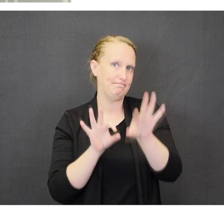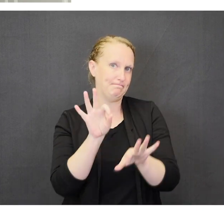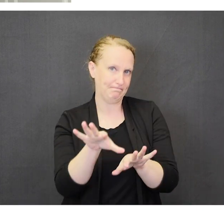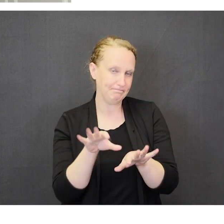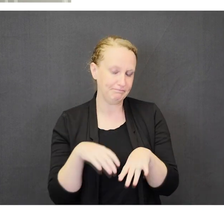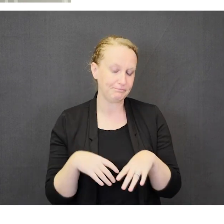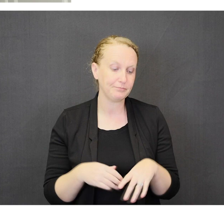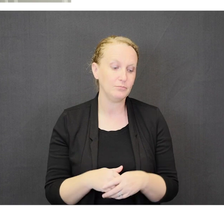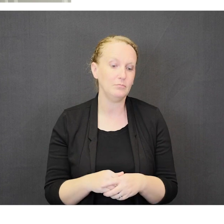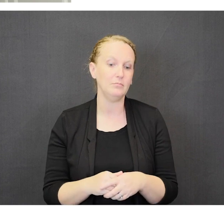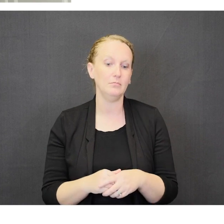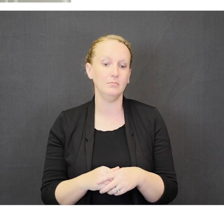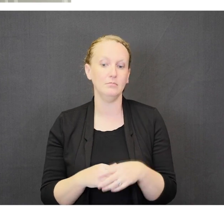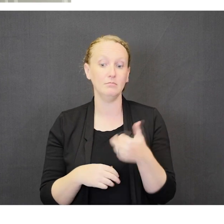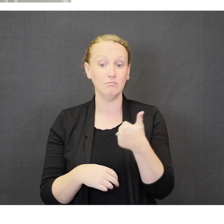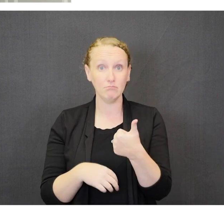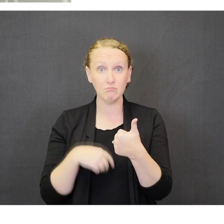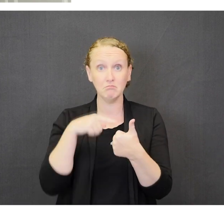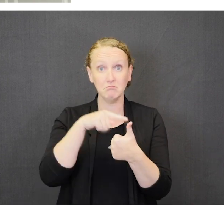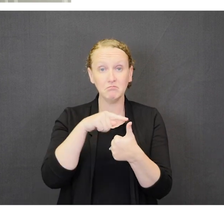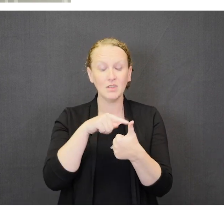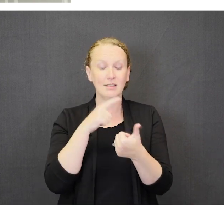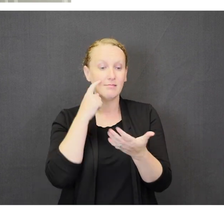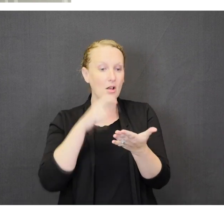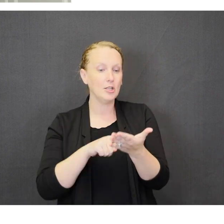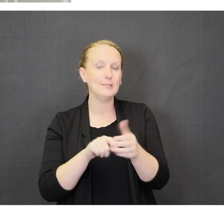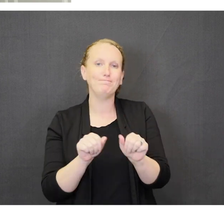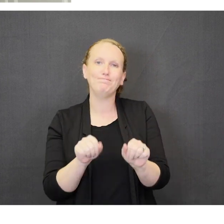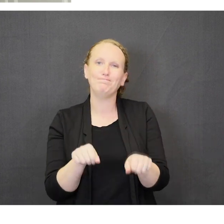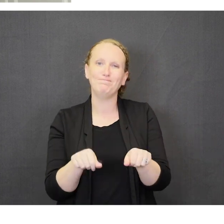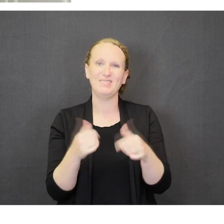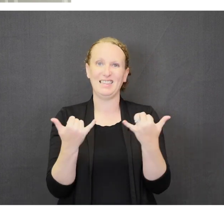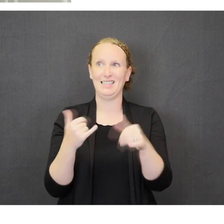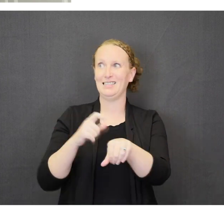here just acknowledging yes yes this is scary